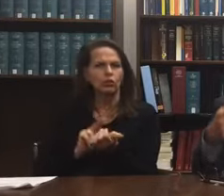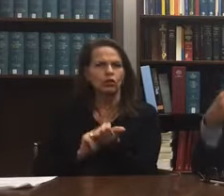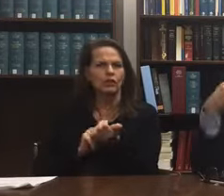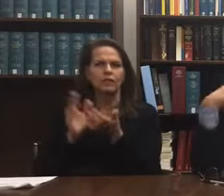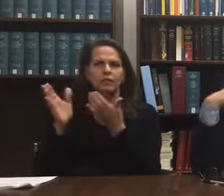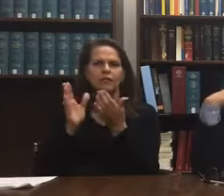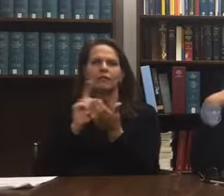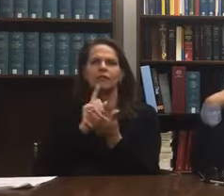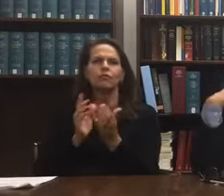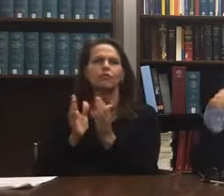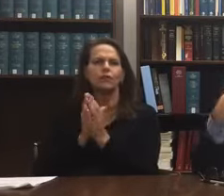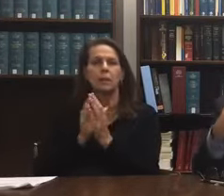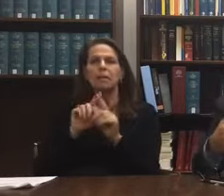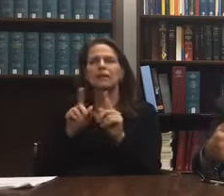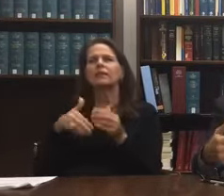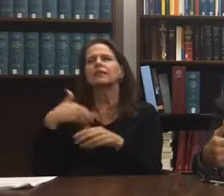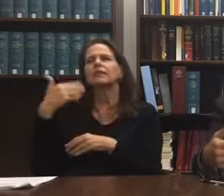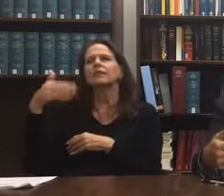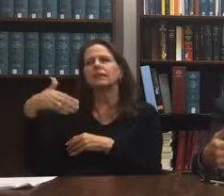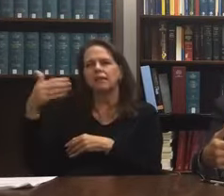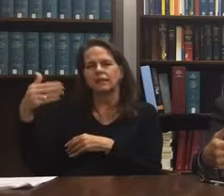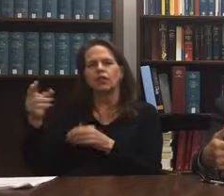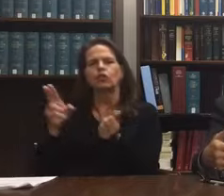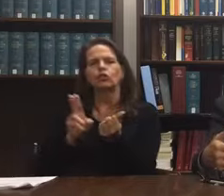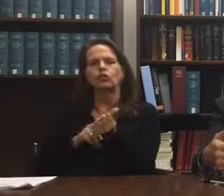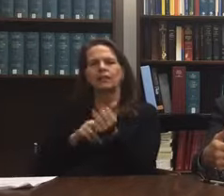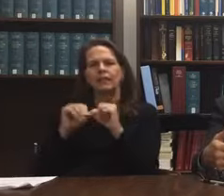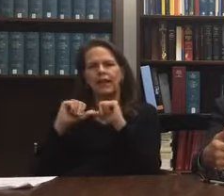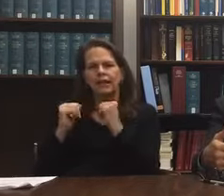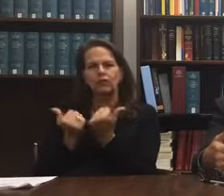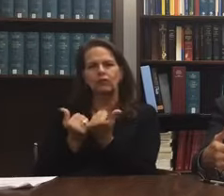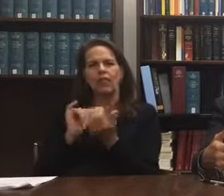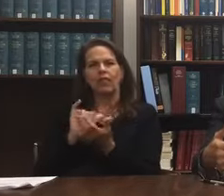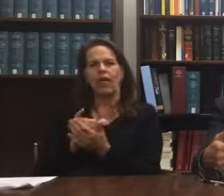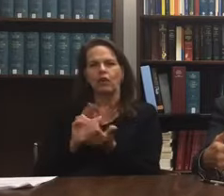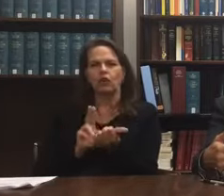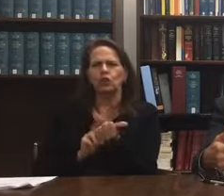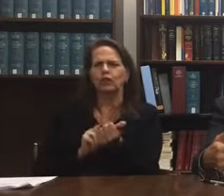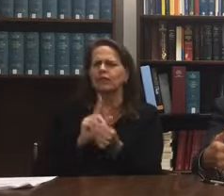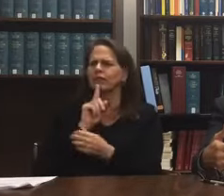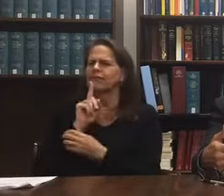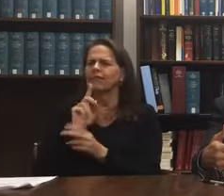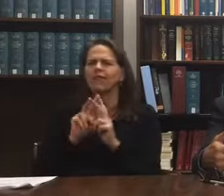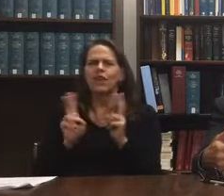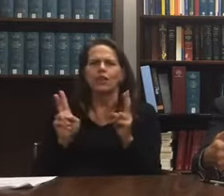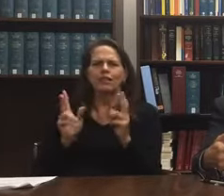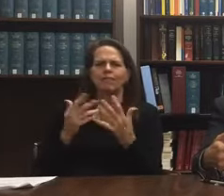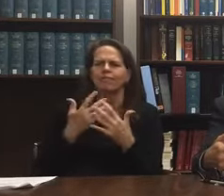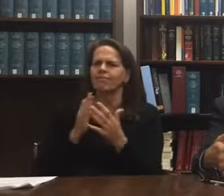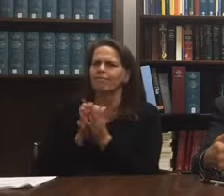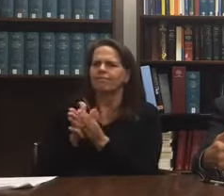but sometimes there are nursing agencies where the nurse is very passionate and has the time and is going to do a better job than the